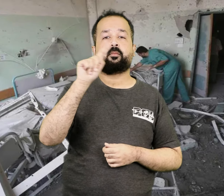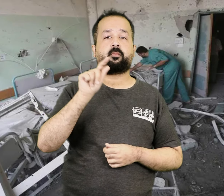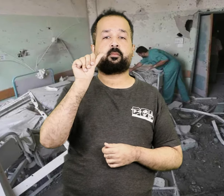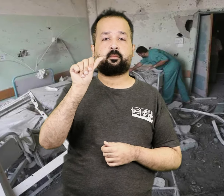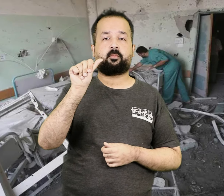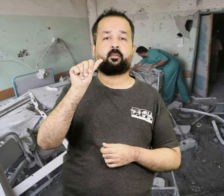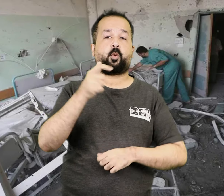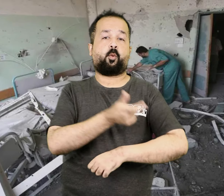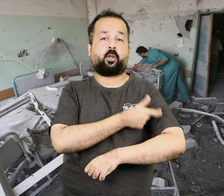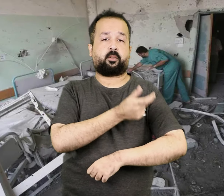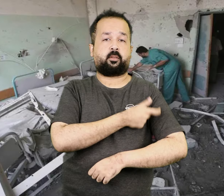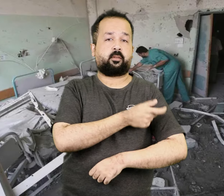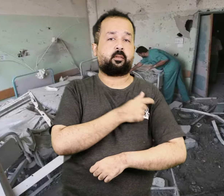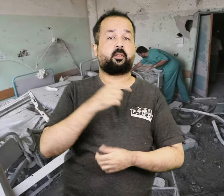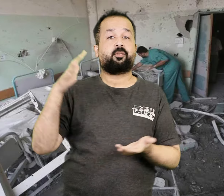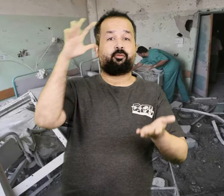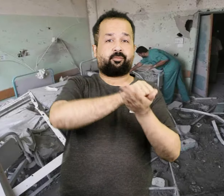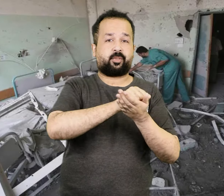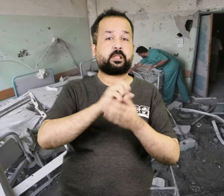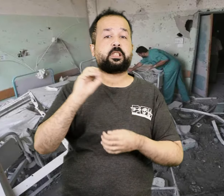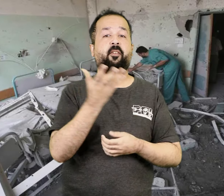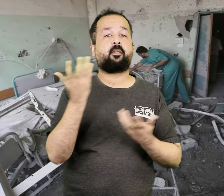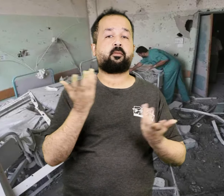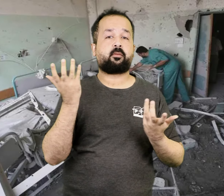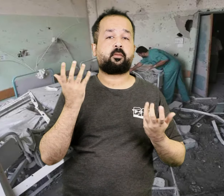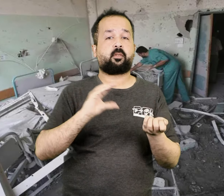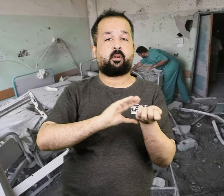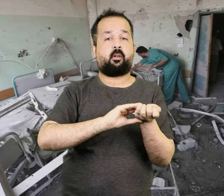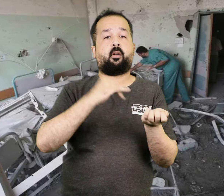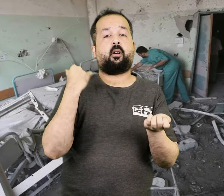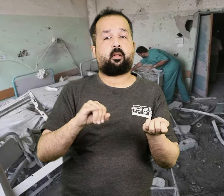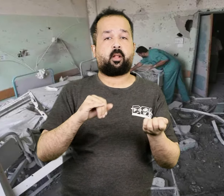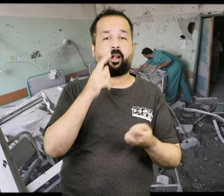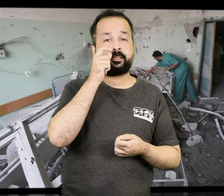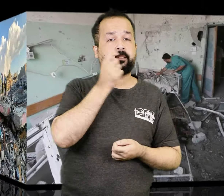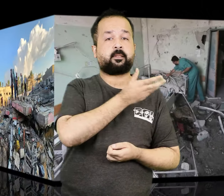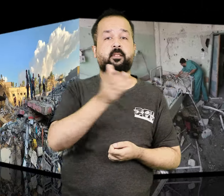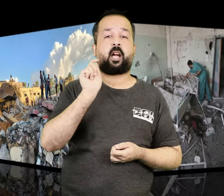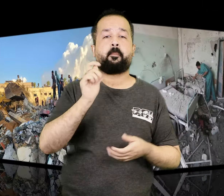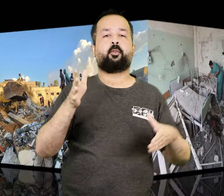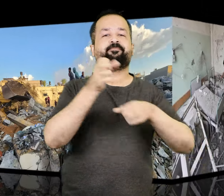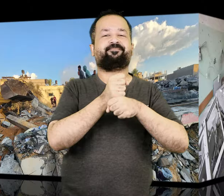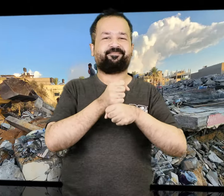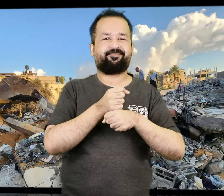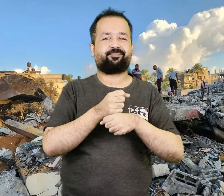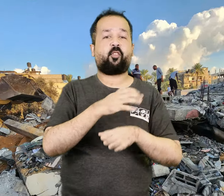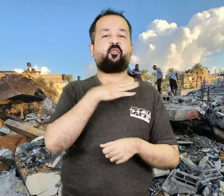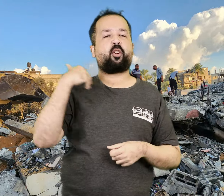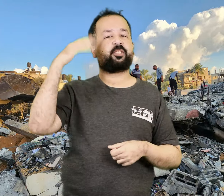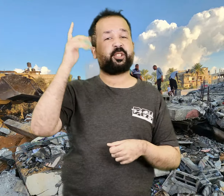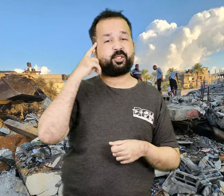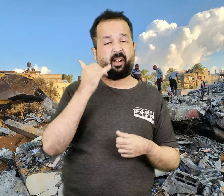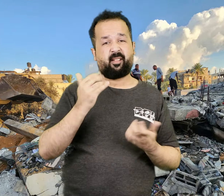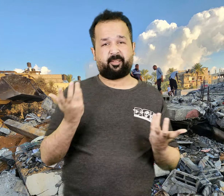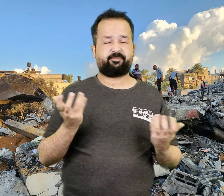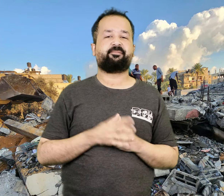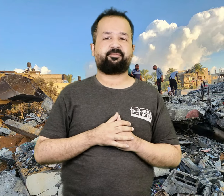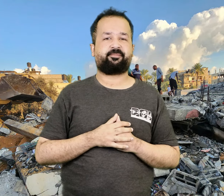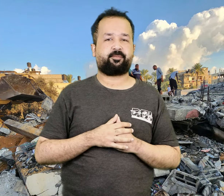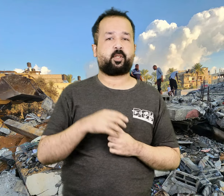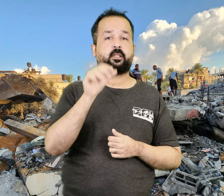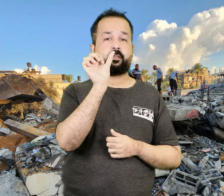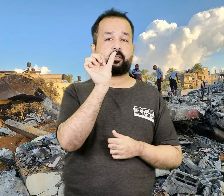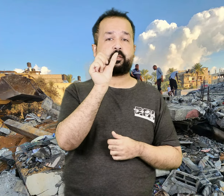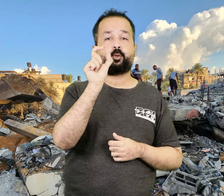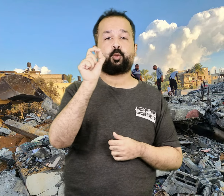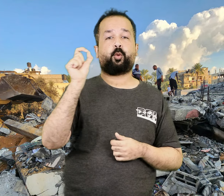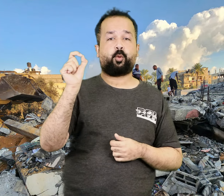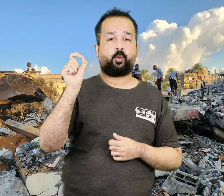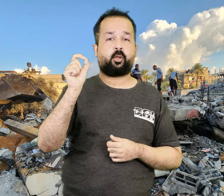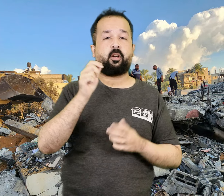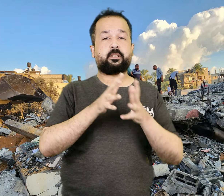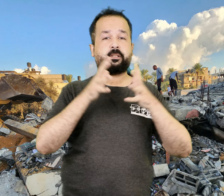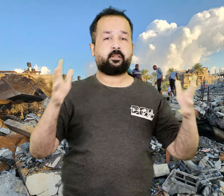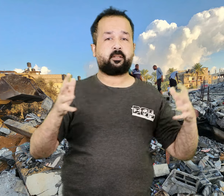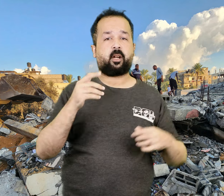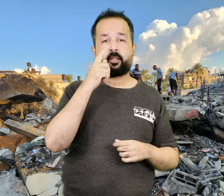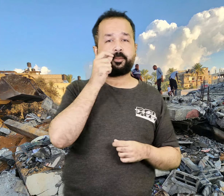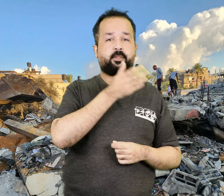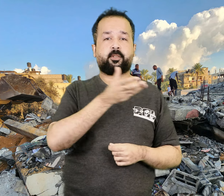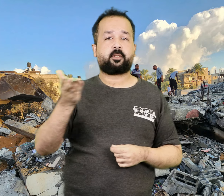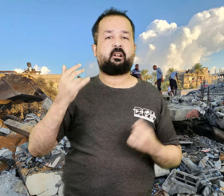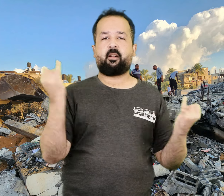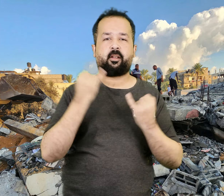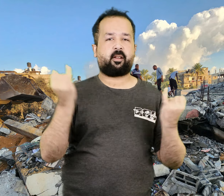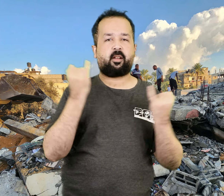Al-Aqsa Martyrs Hospital the fear of martyrdom among many patients and staff members has been expressed, while more than 600 people are still missing.